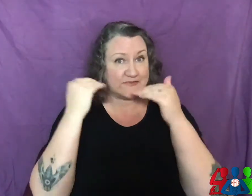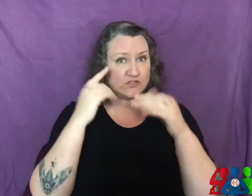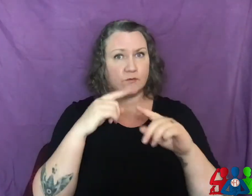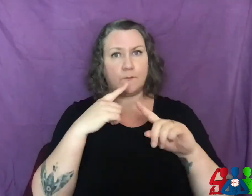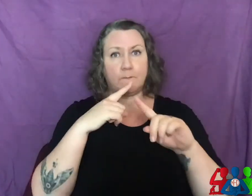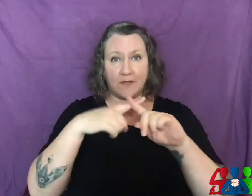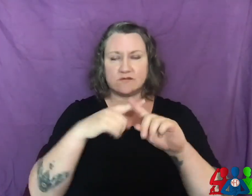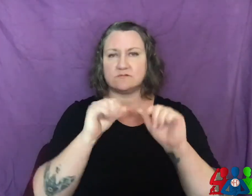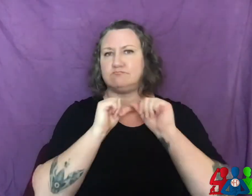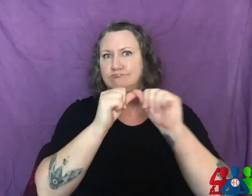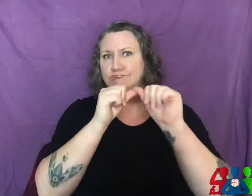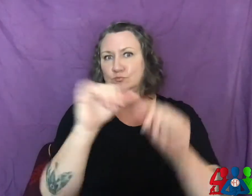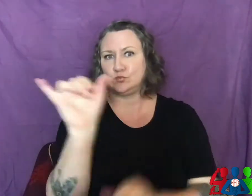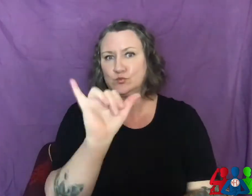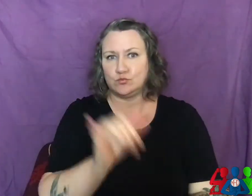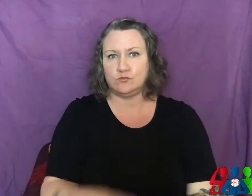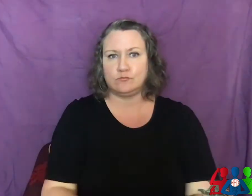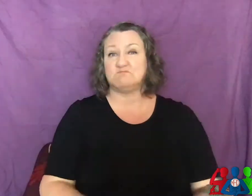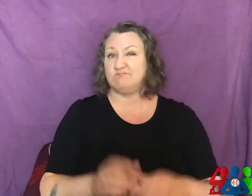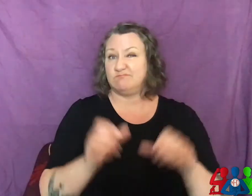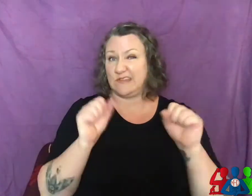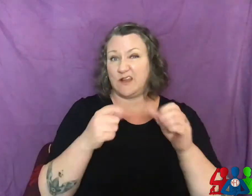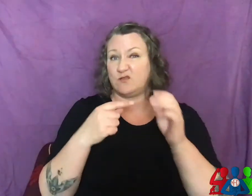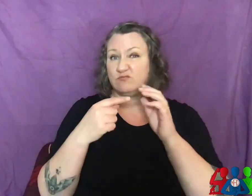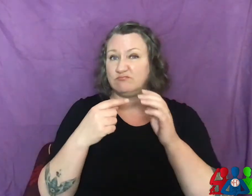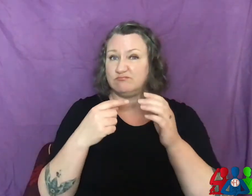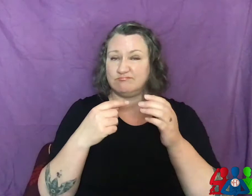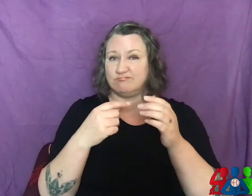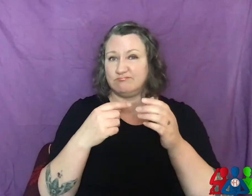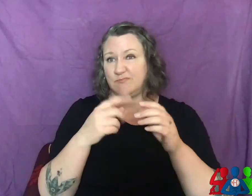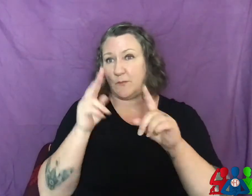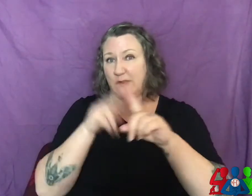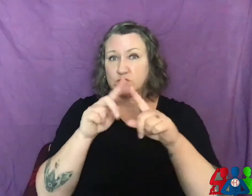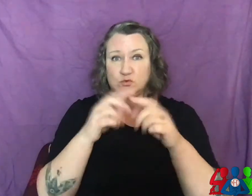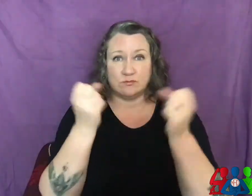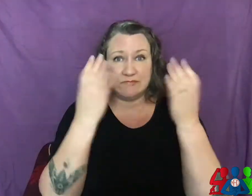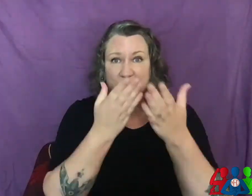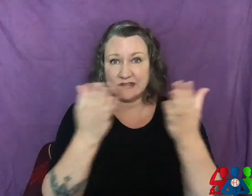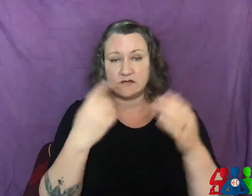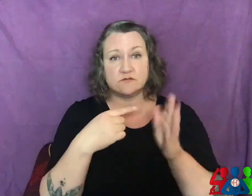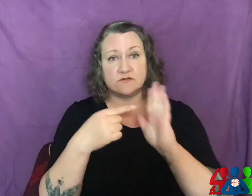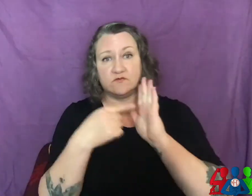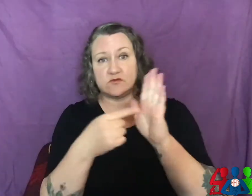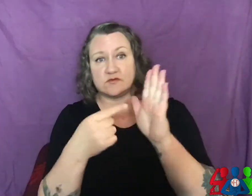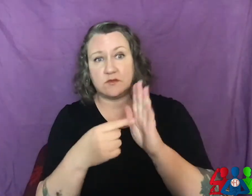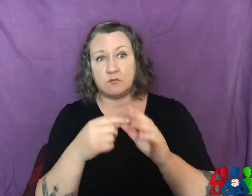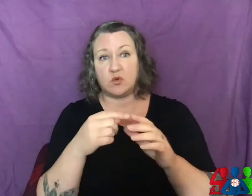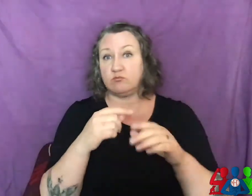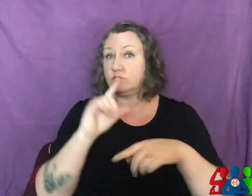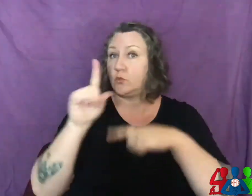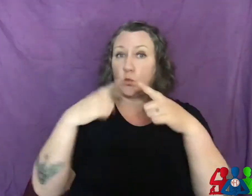the course should have clear expectations explained to students and those should be